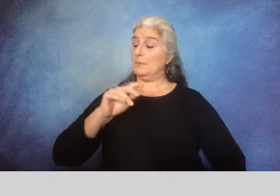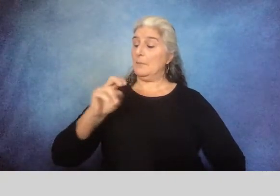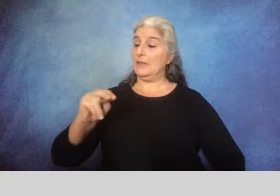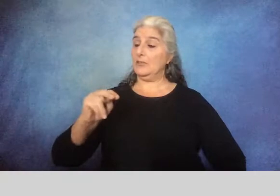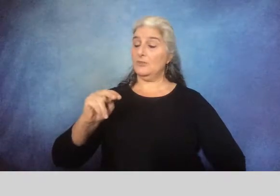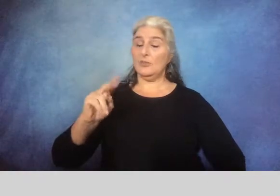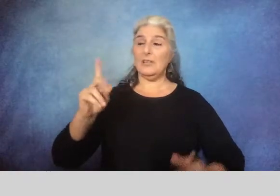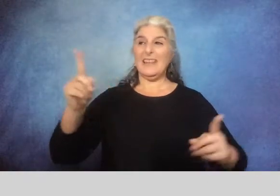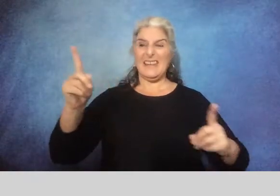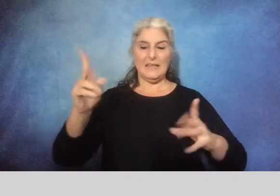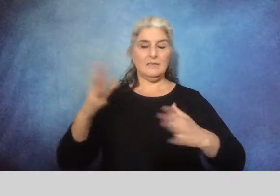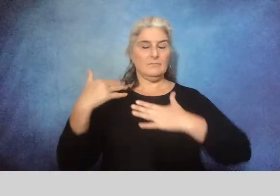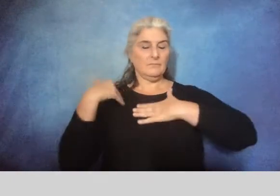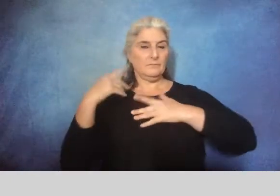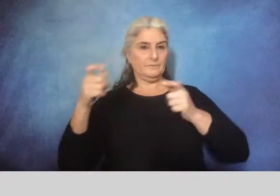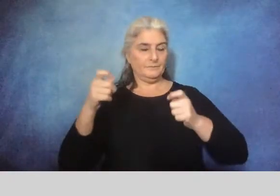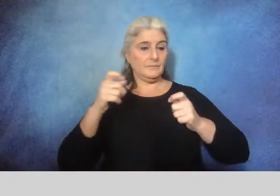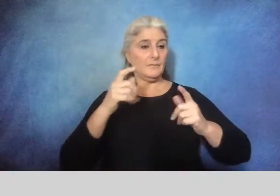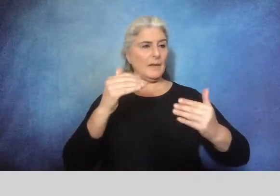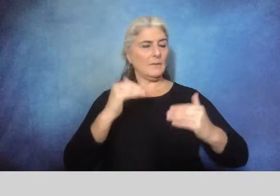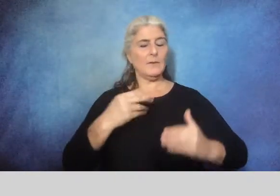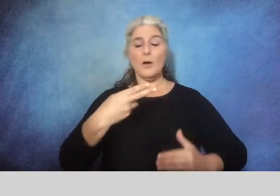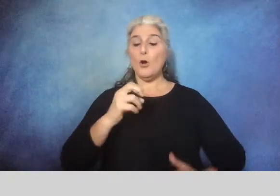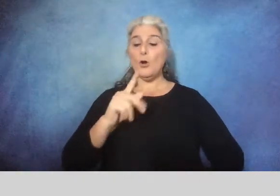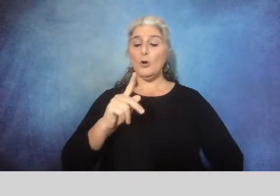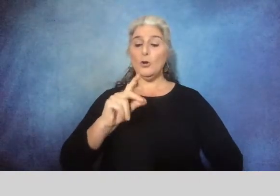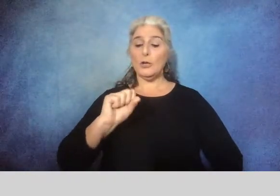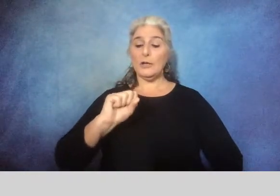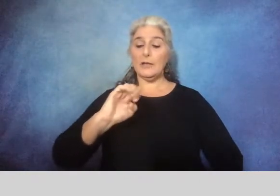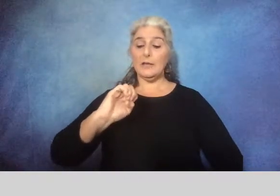Hook specification. Hook specification lies in hookspec.py file.